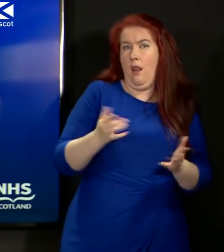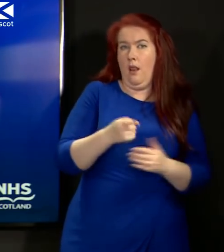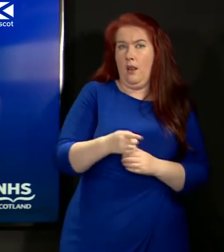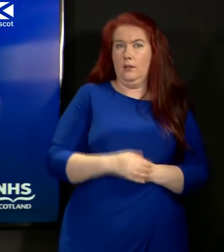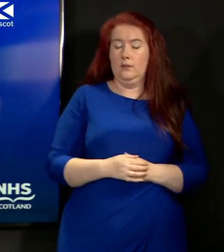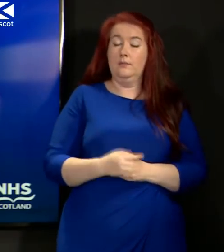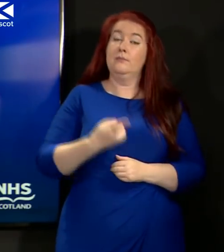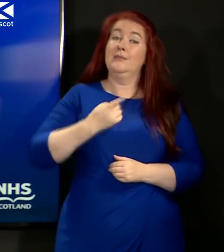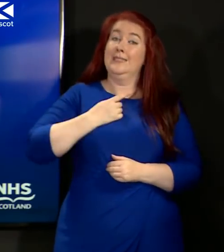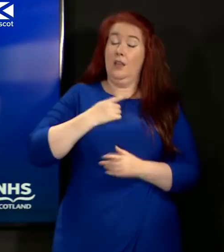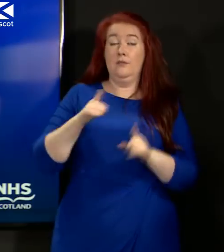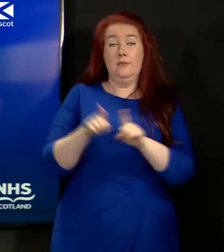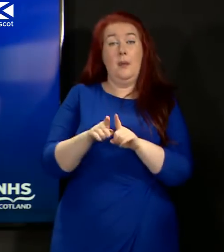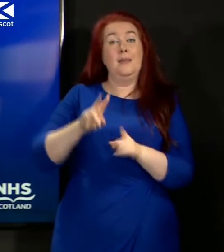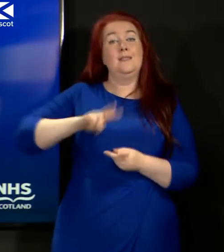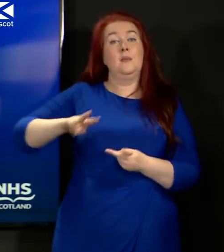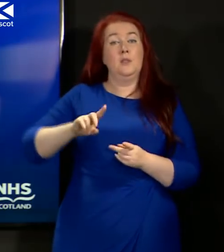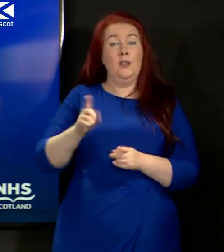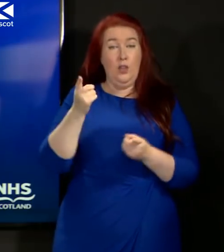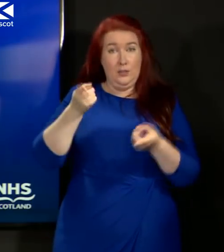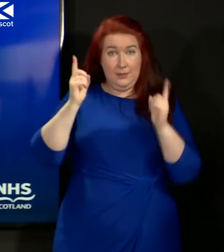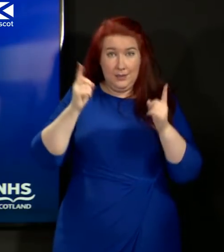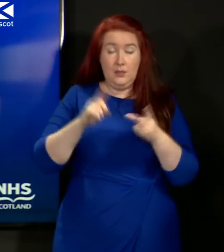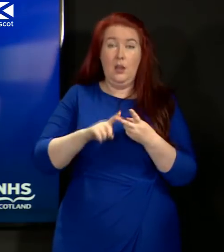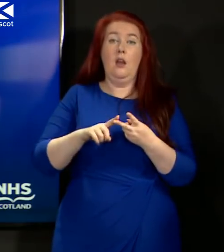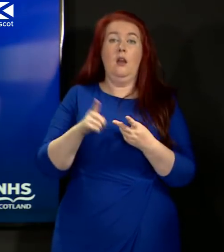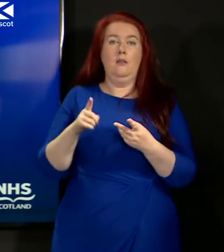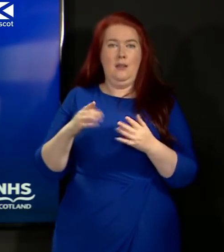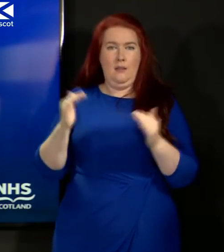First Minister, the Minister for Further Education, Higher Education and Science,